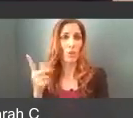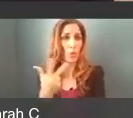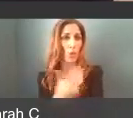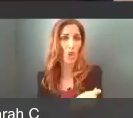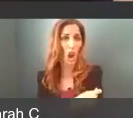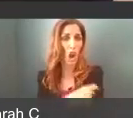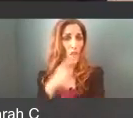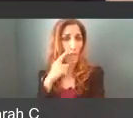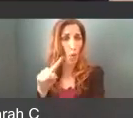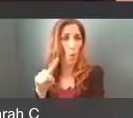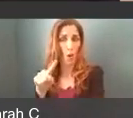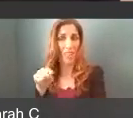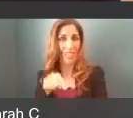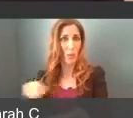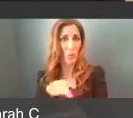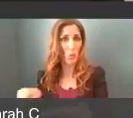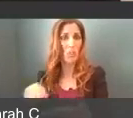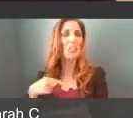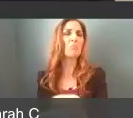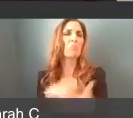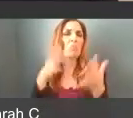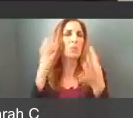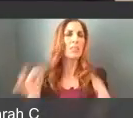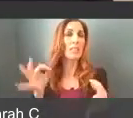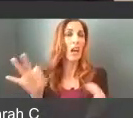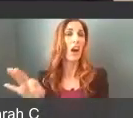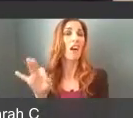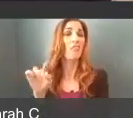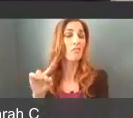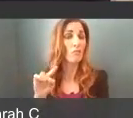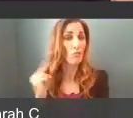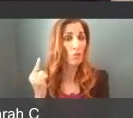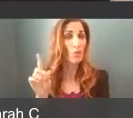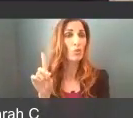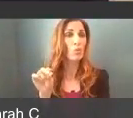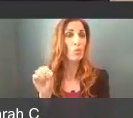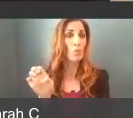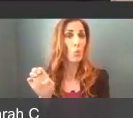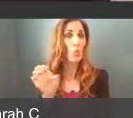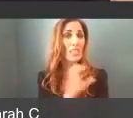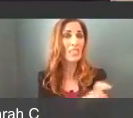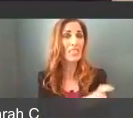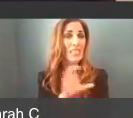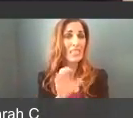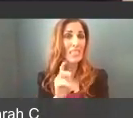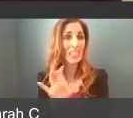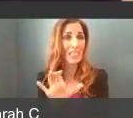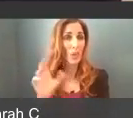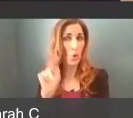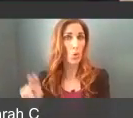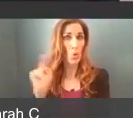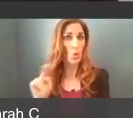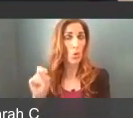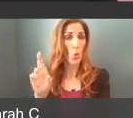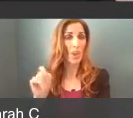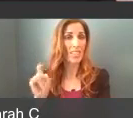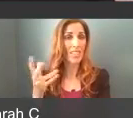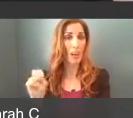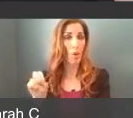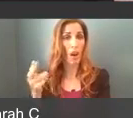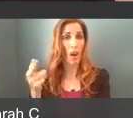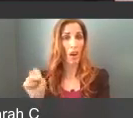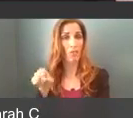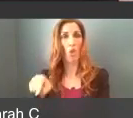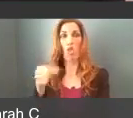we have decided to close our first dose clinic at Norristown High School this Thursday and Friday. We